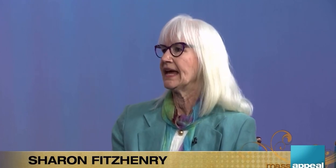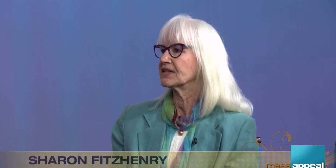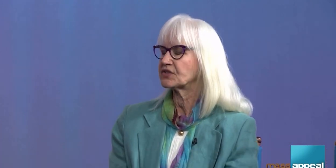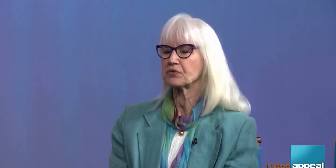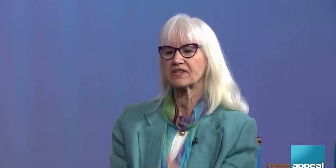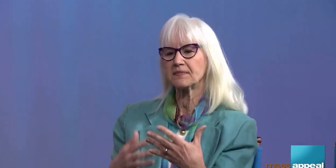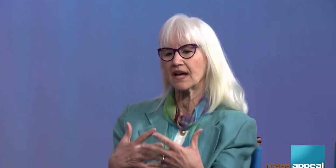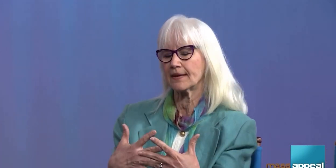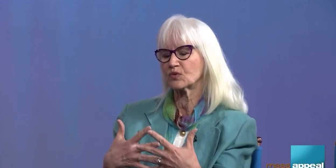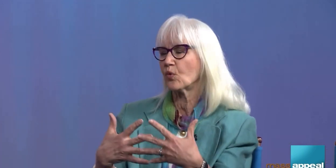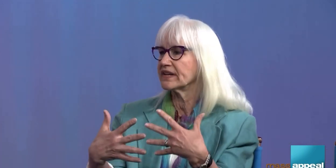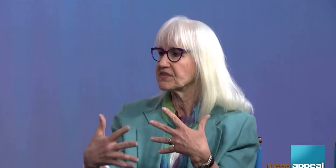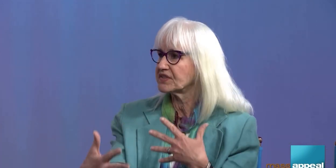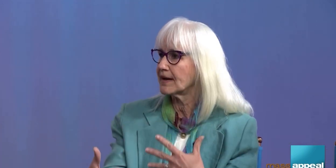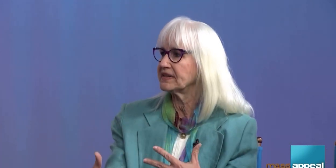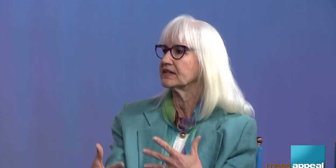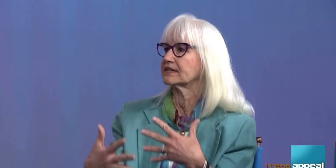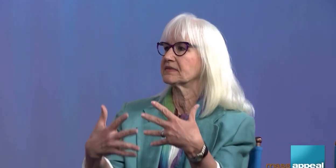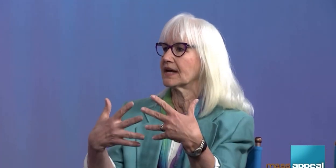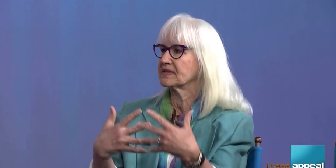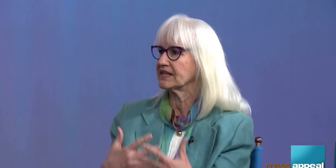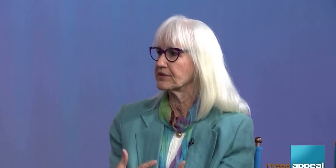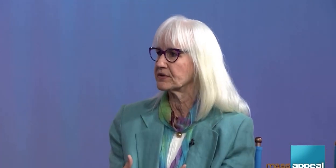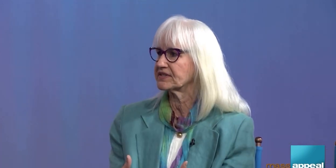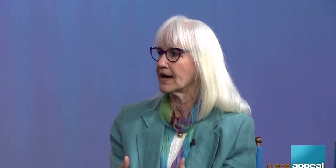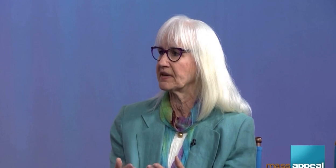and so sometimes one is dominant sometimes the other is dominant.